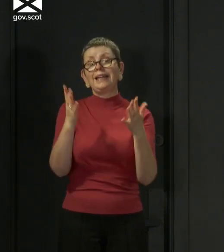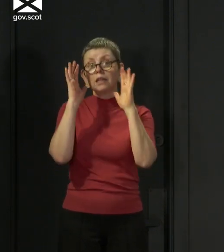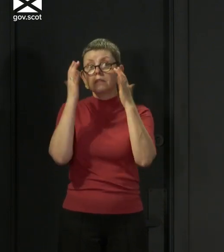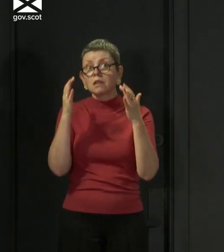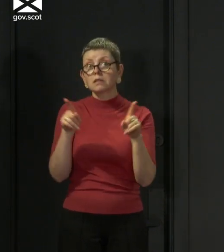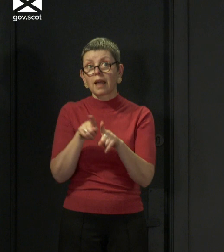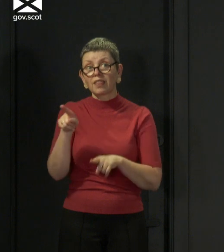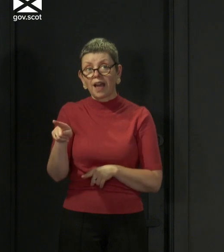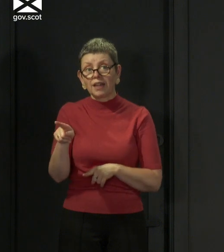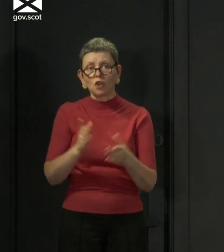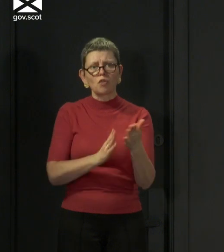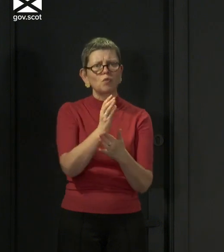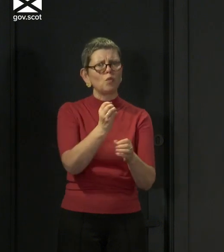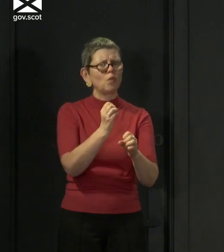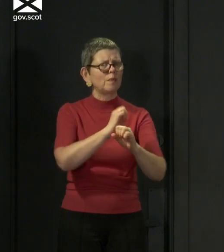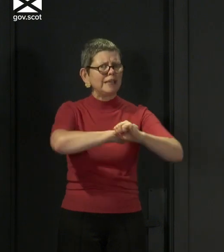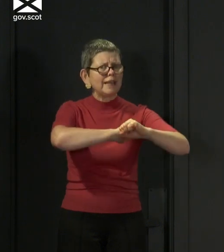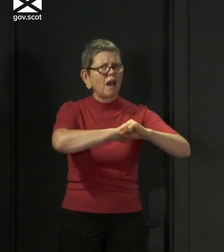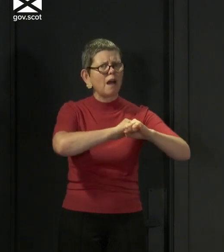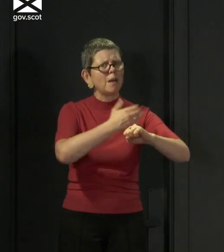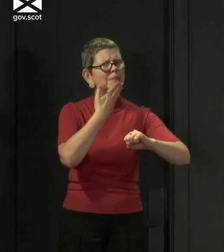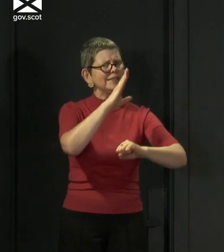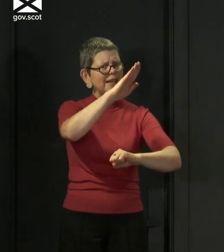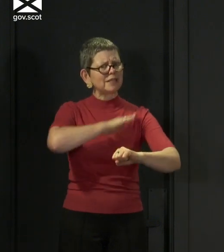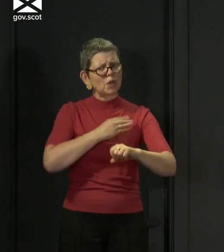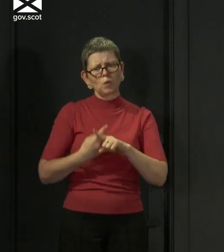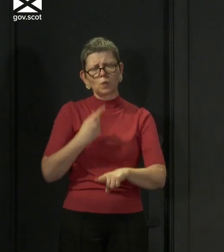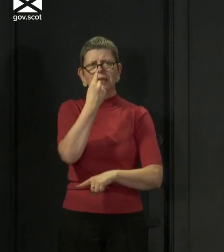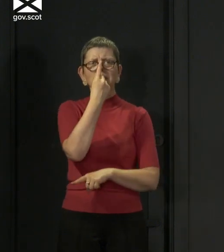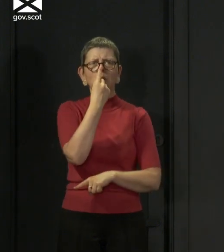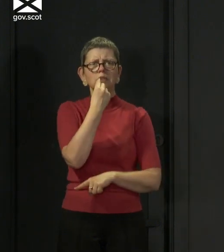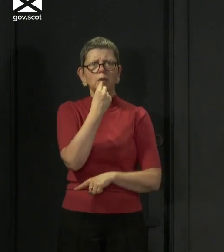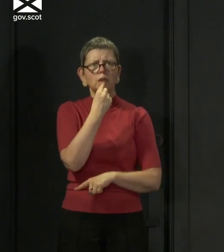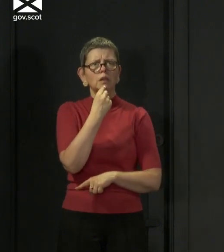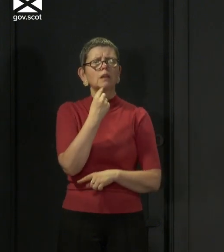the media, please make us aware of these things as quickly as possible, with even confidentially